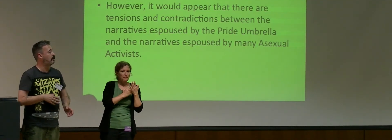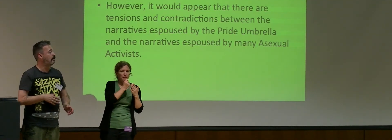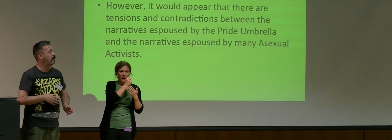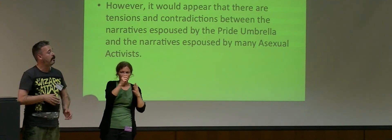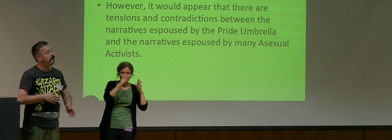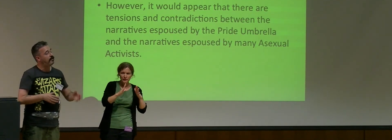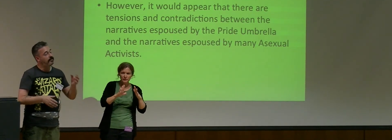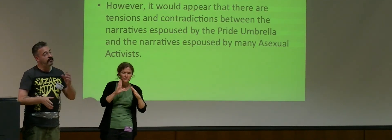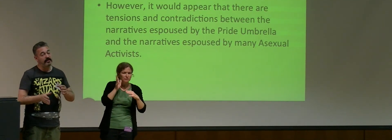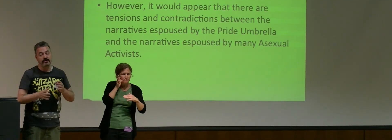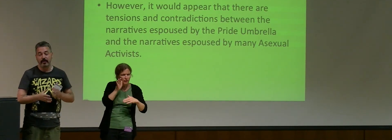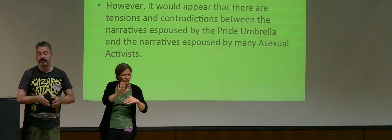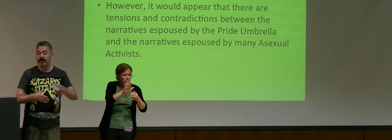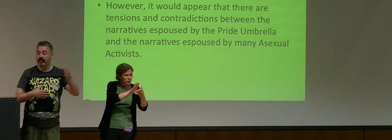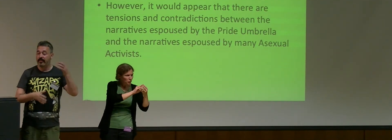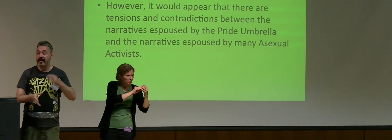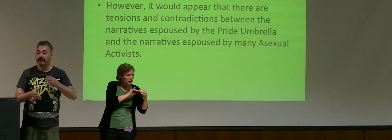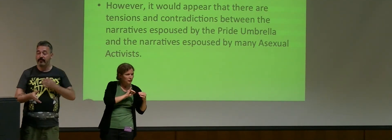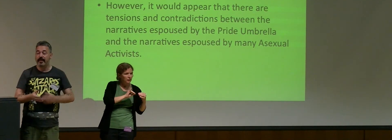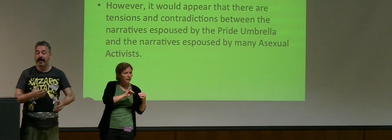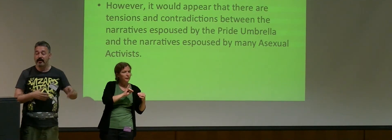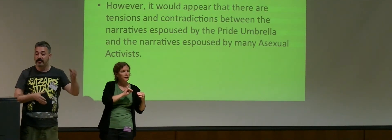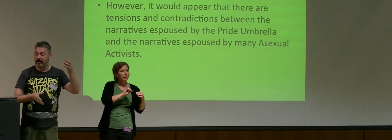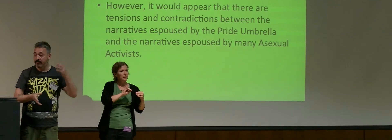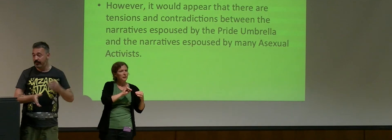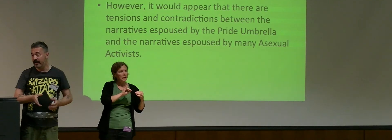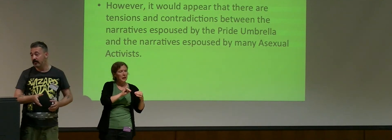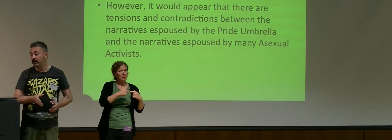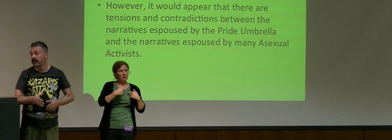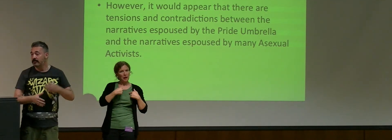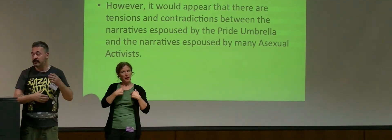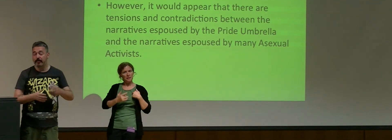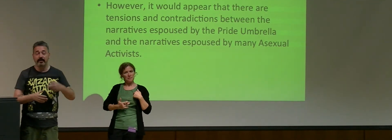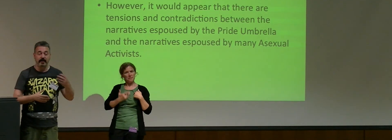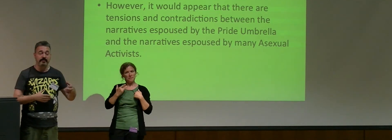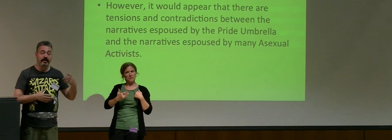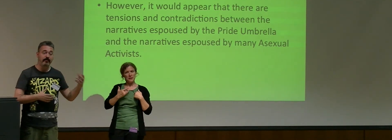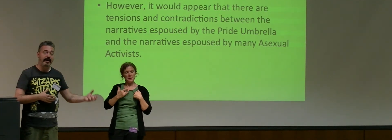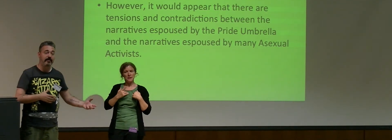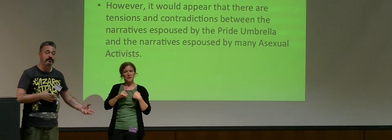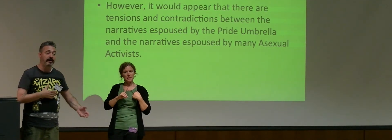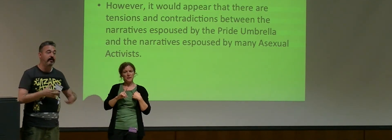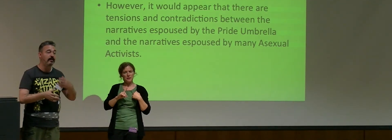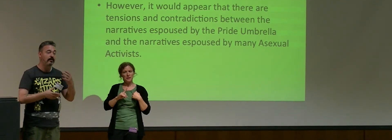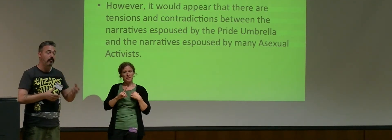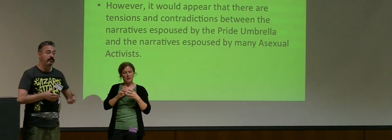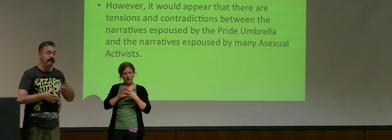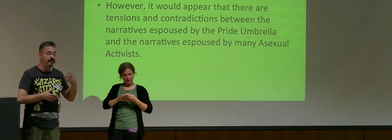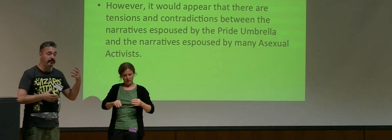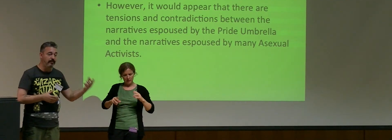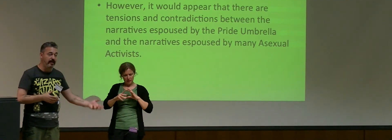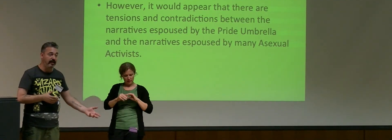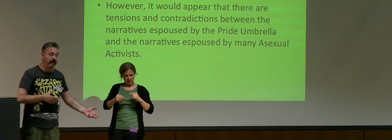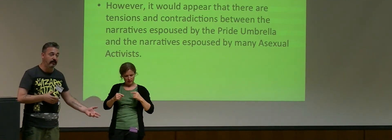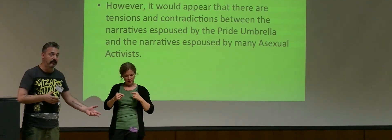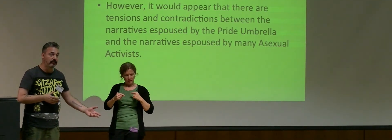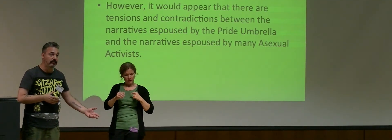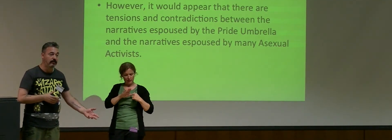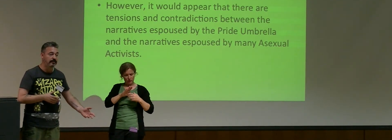the extent of which they actually feel despite actually recounting what seemed to me